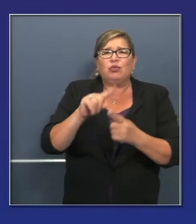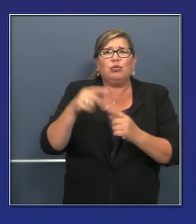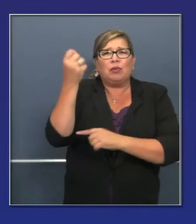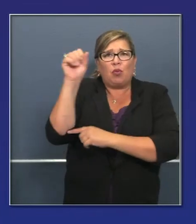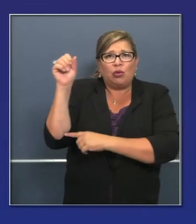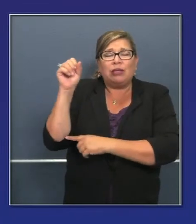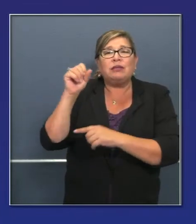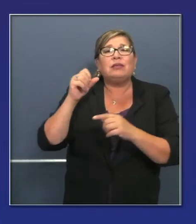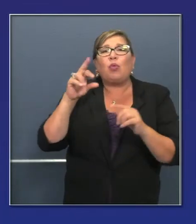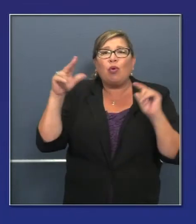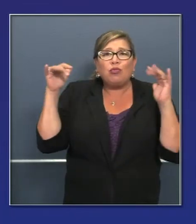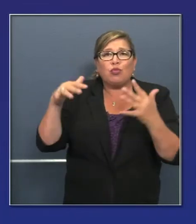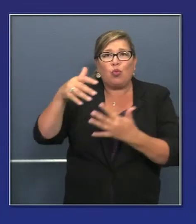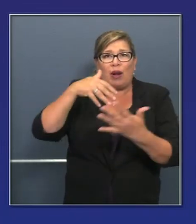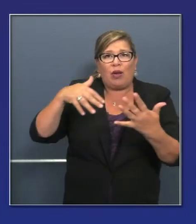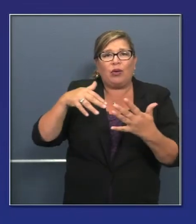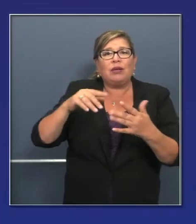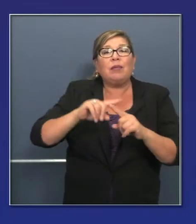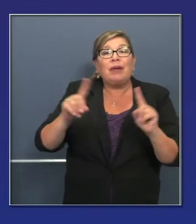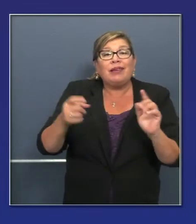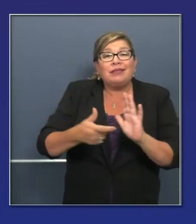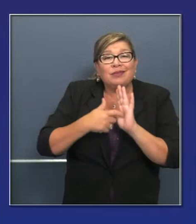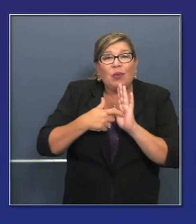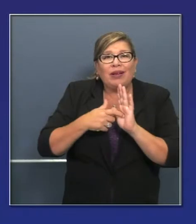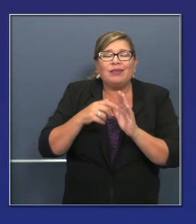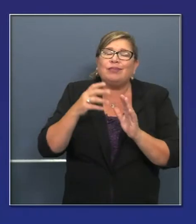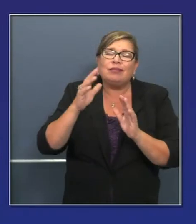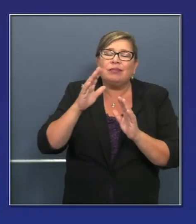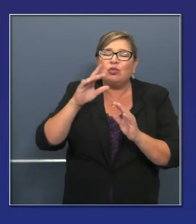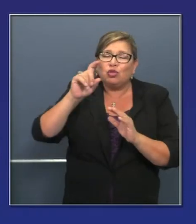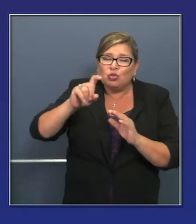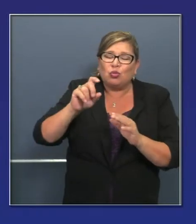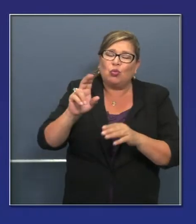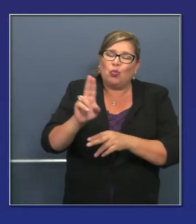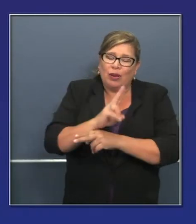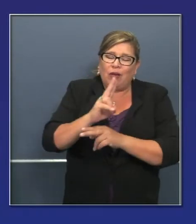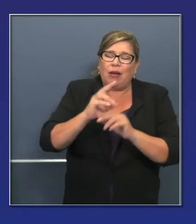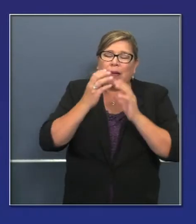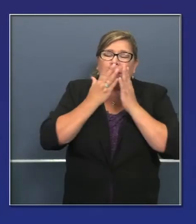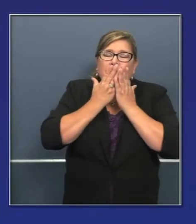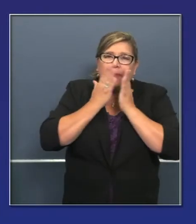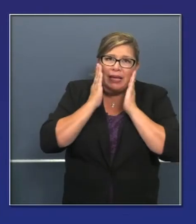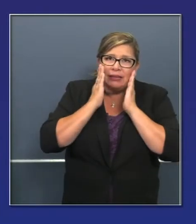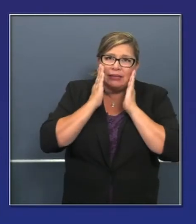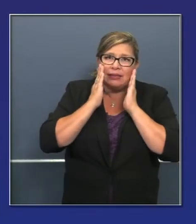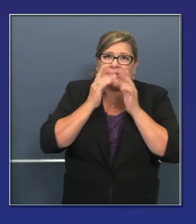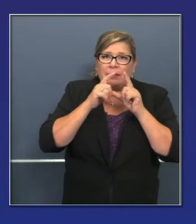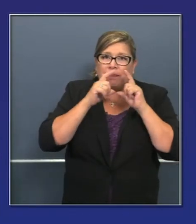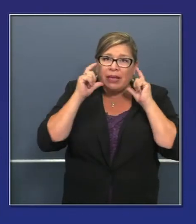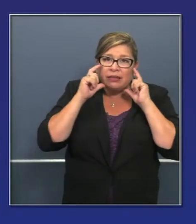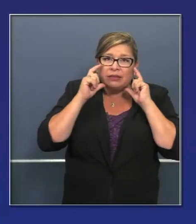enough again not for yourself but for others so we can mitigate the spread of this disease